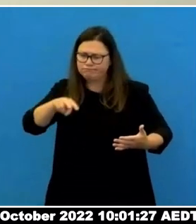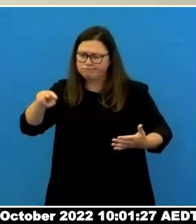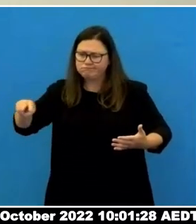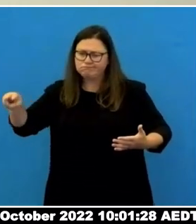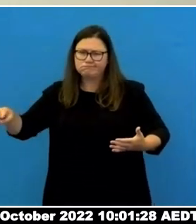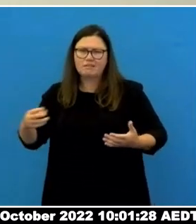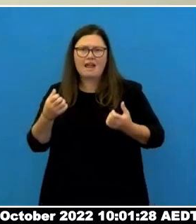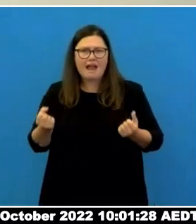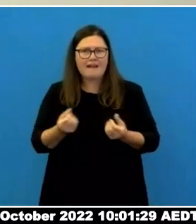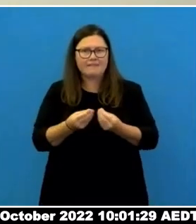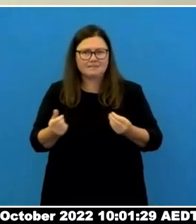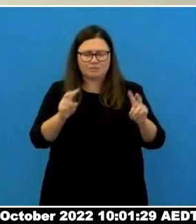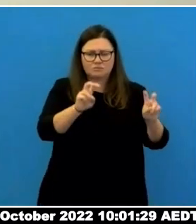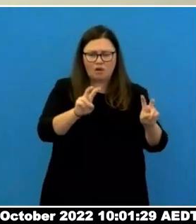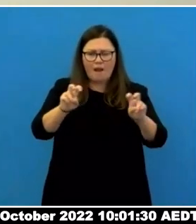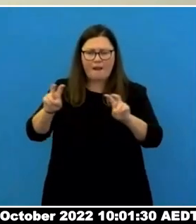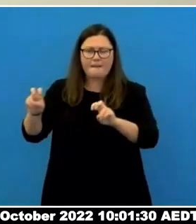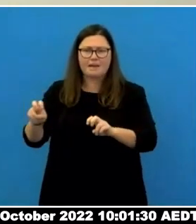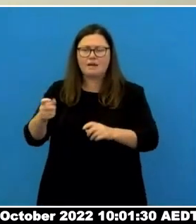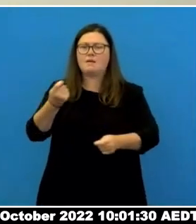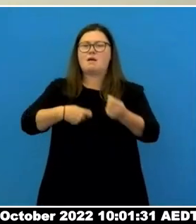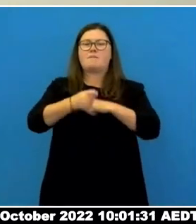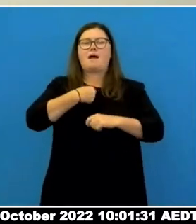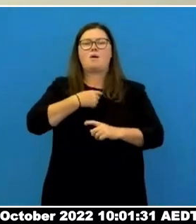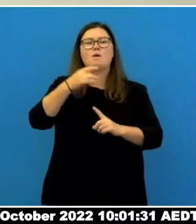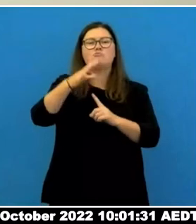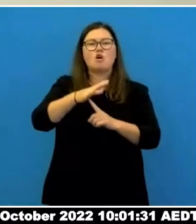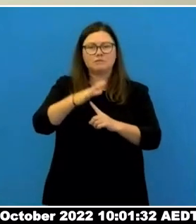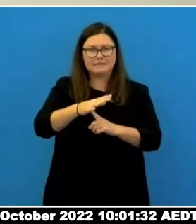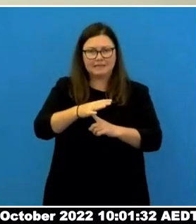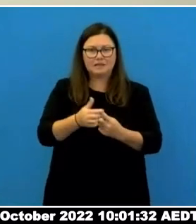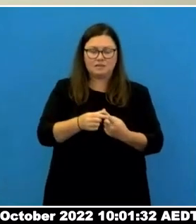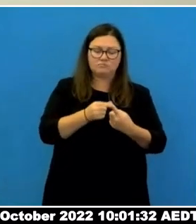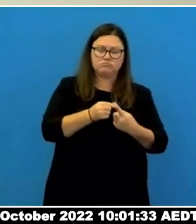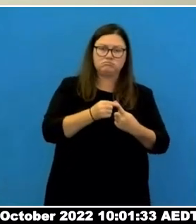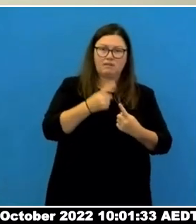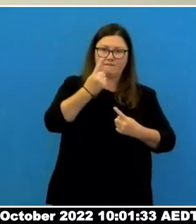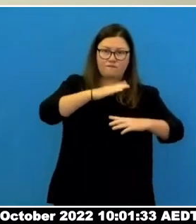as key priorities including First Nations, sovereignty and truth telling,